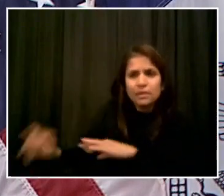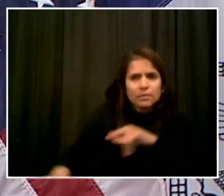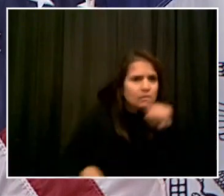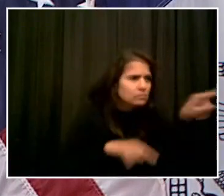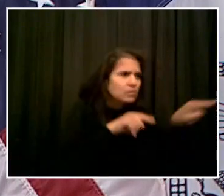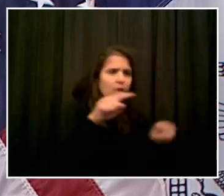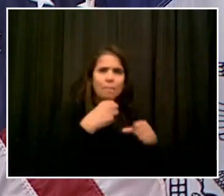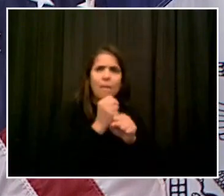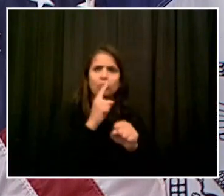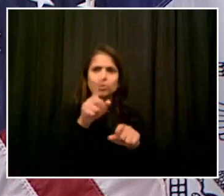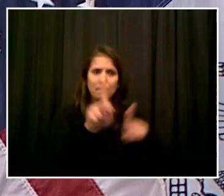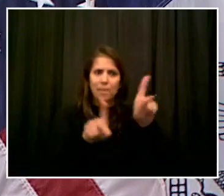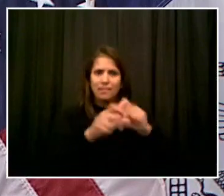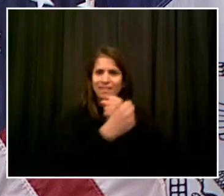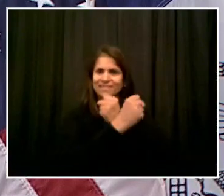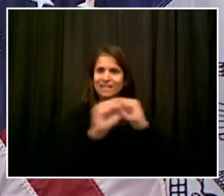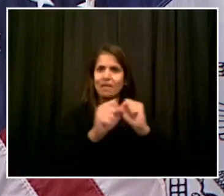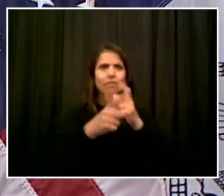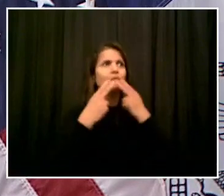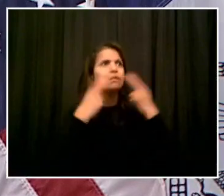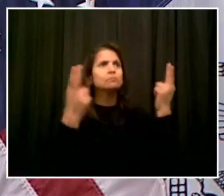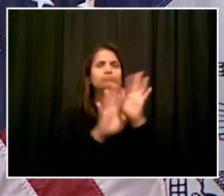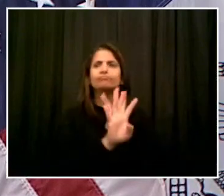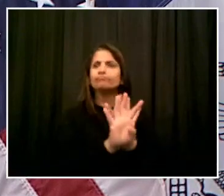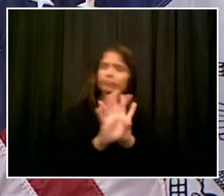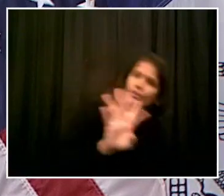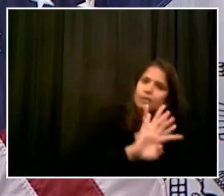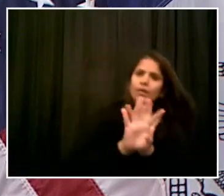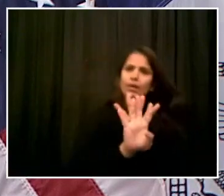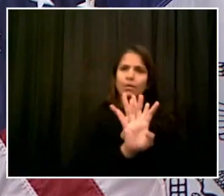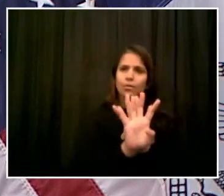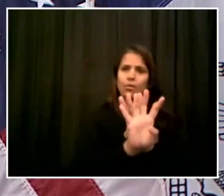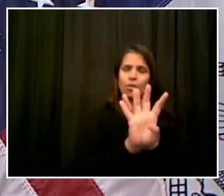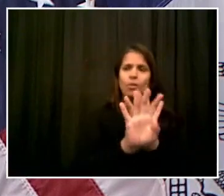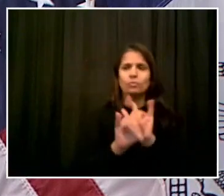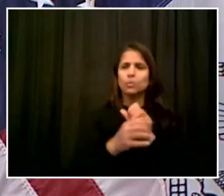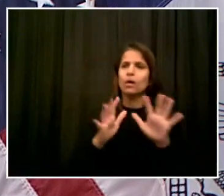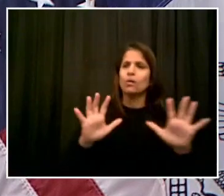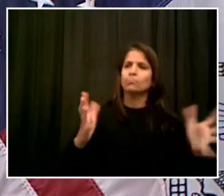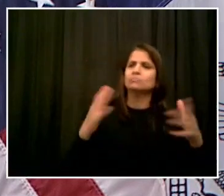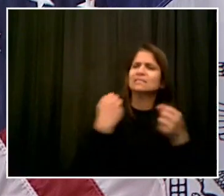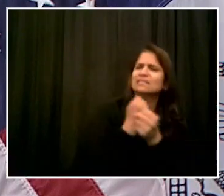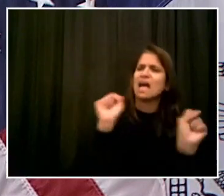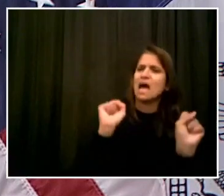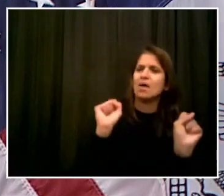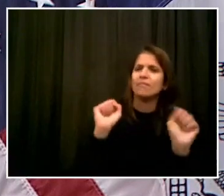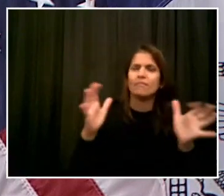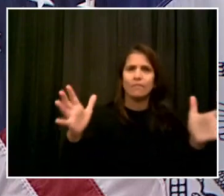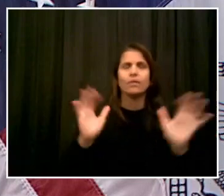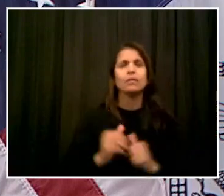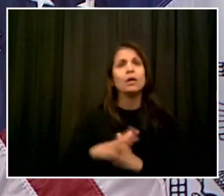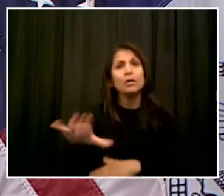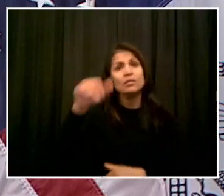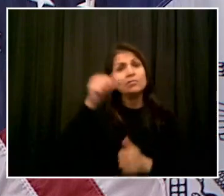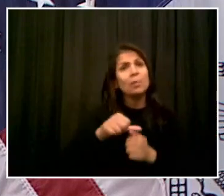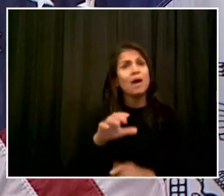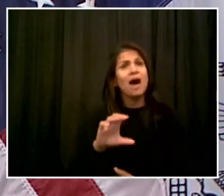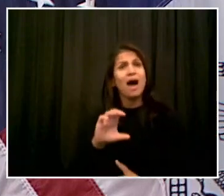THE STRATEGIES THAT POLICE ARE USING AND NOW I THINK OF SMART STRATEGIC SENSE THAE REALLY WANT TO STOP THIS PATTERN